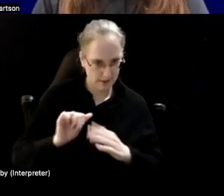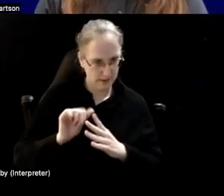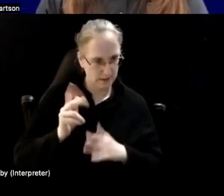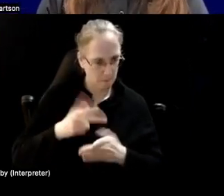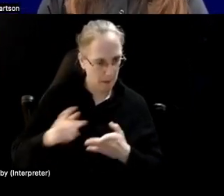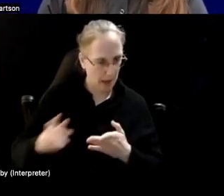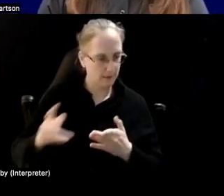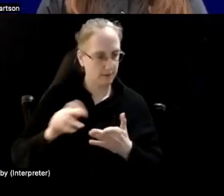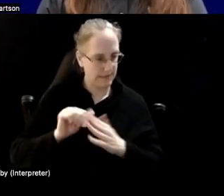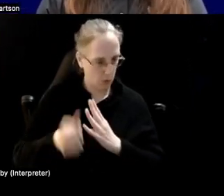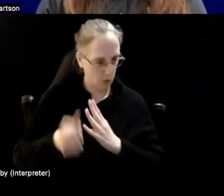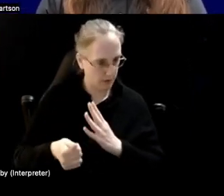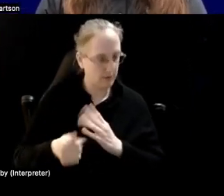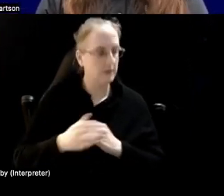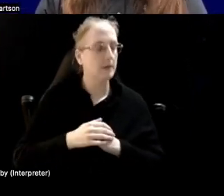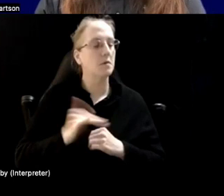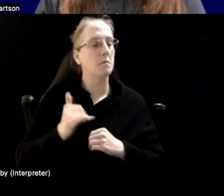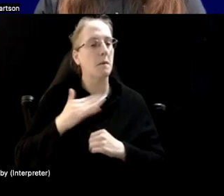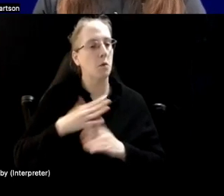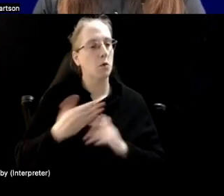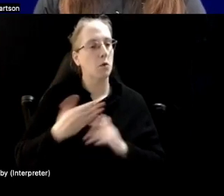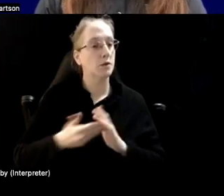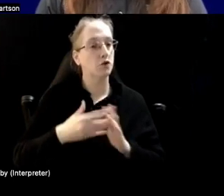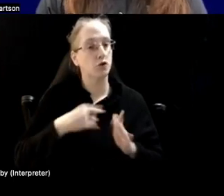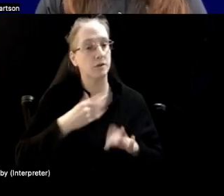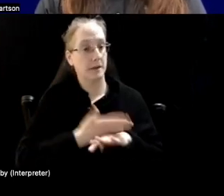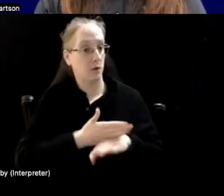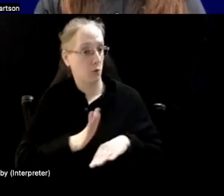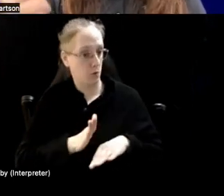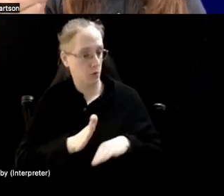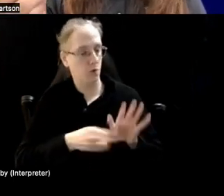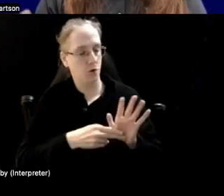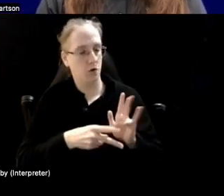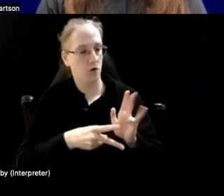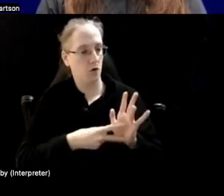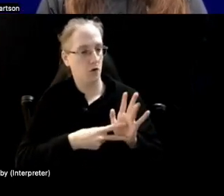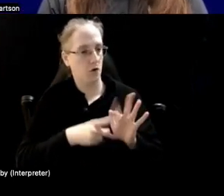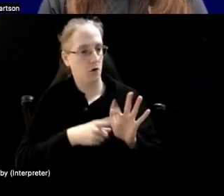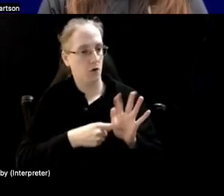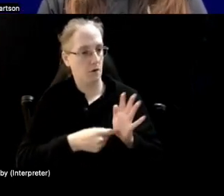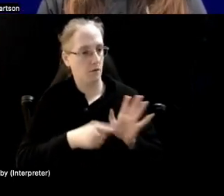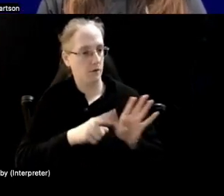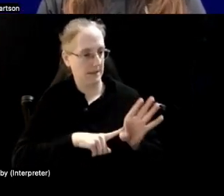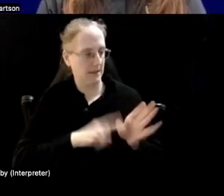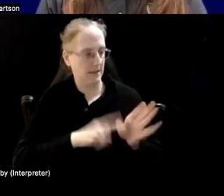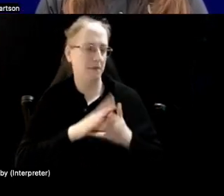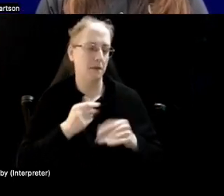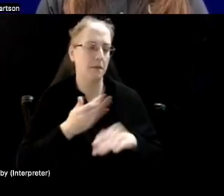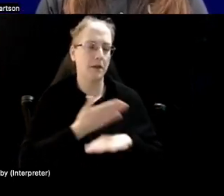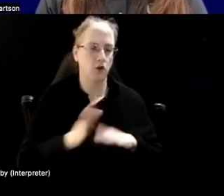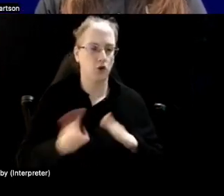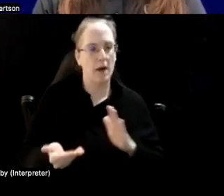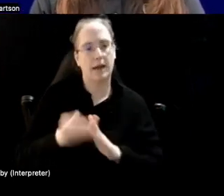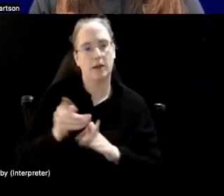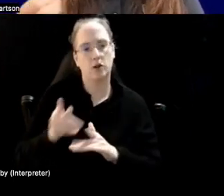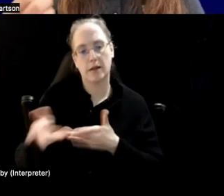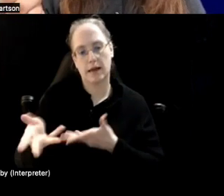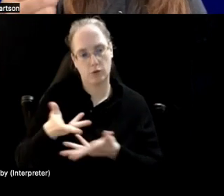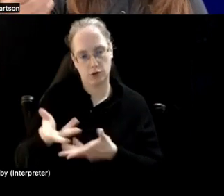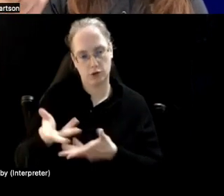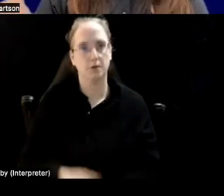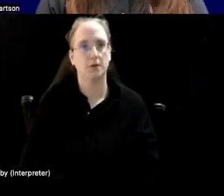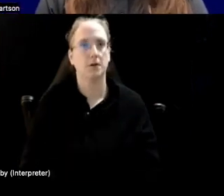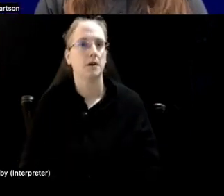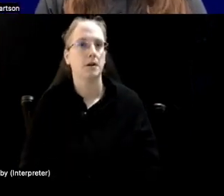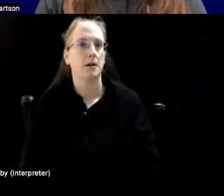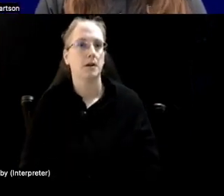want to introduce some novelty. A novelty is just something new to the interaction. Something else,